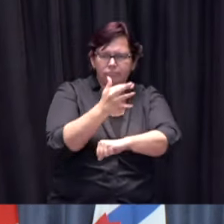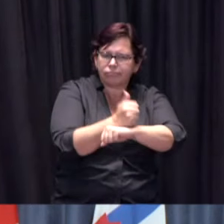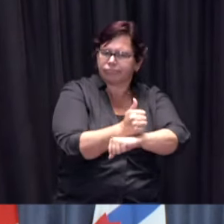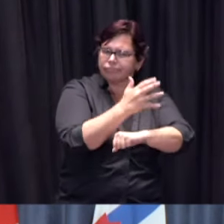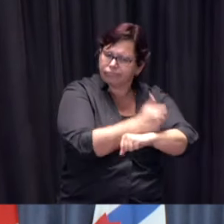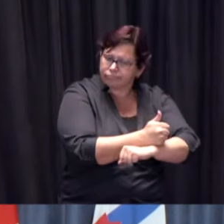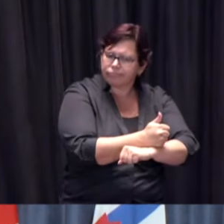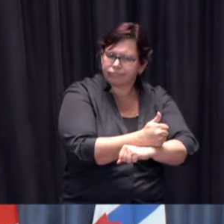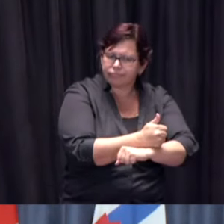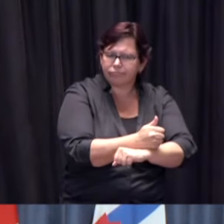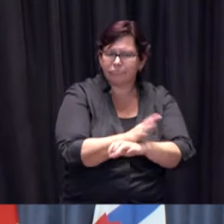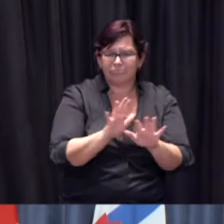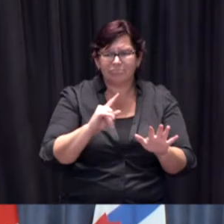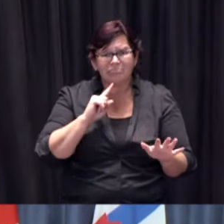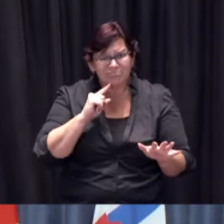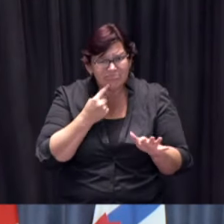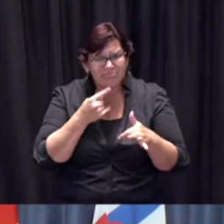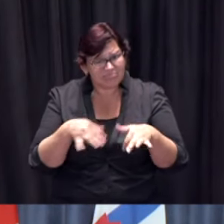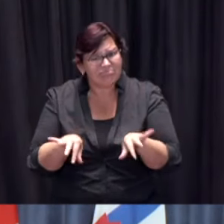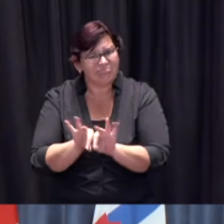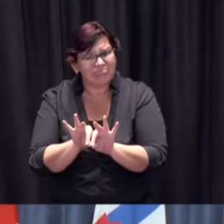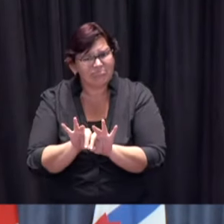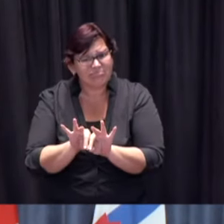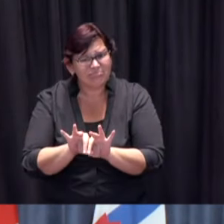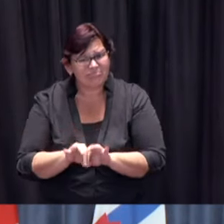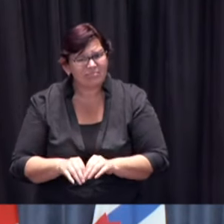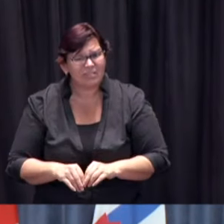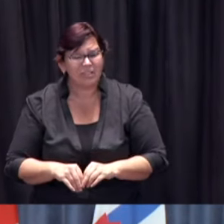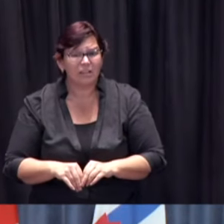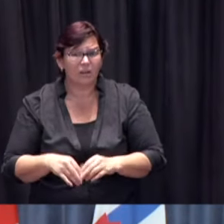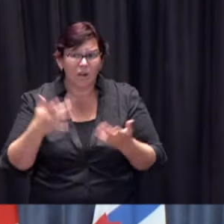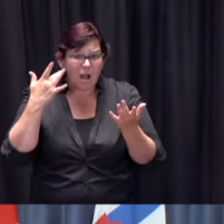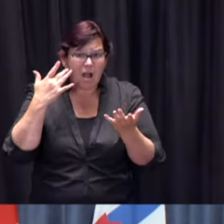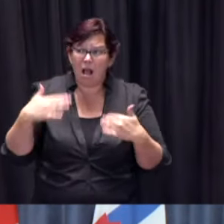because until there's a vaccine this is the reality but I think I would